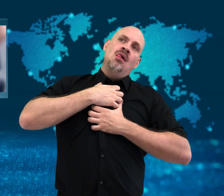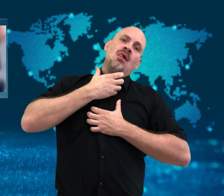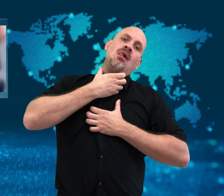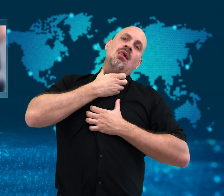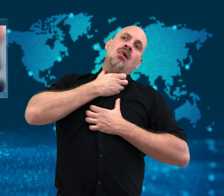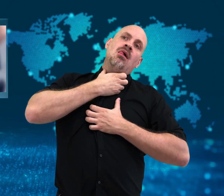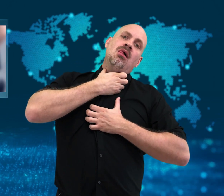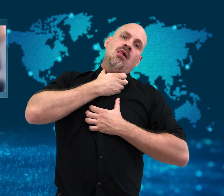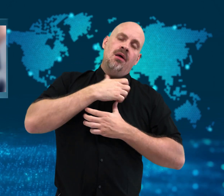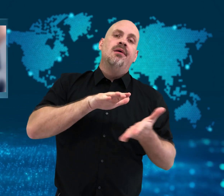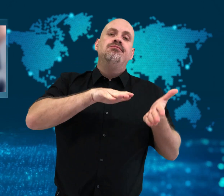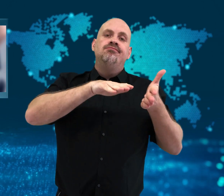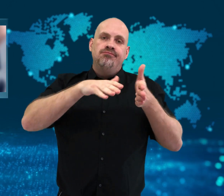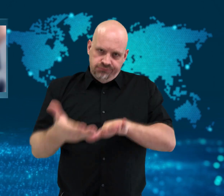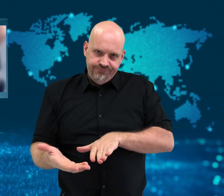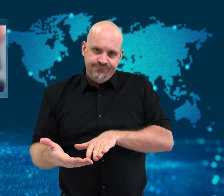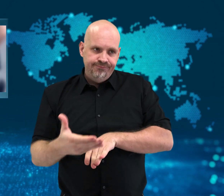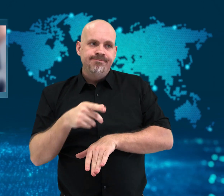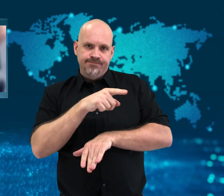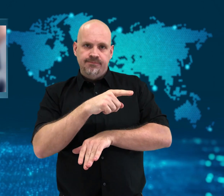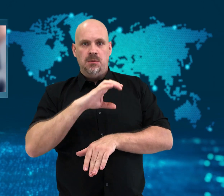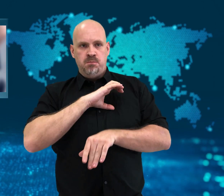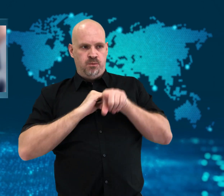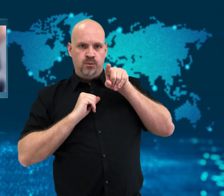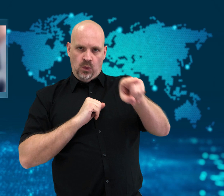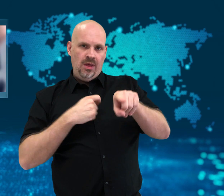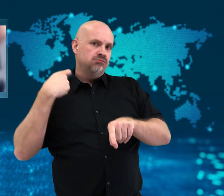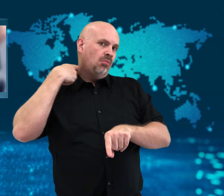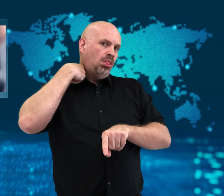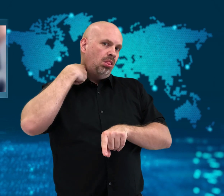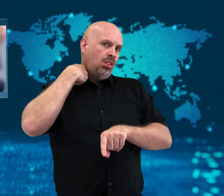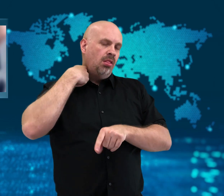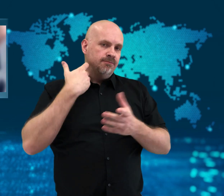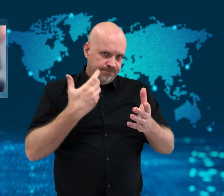the deprivation of oxygen,